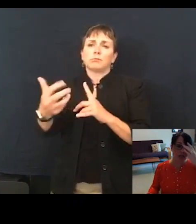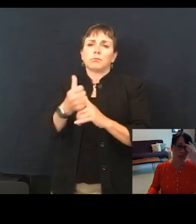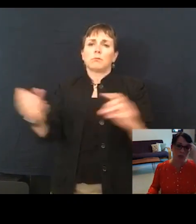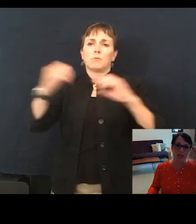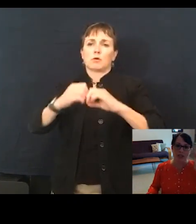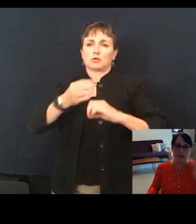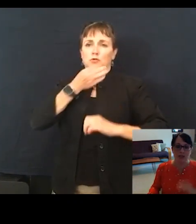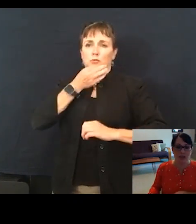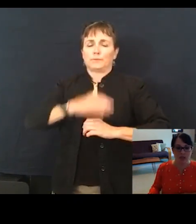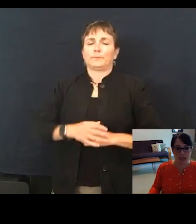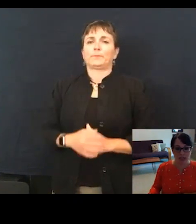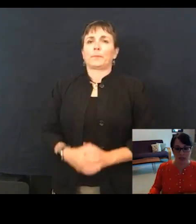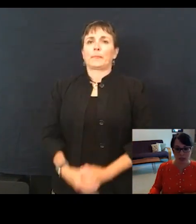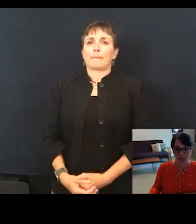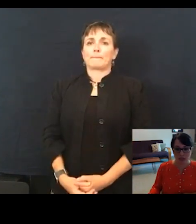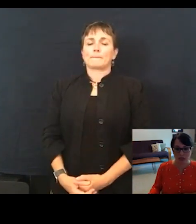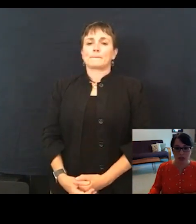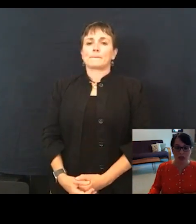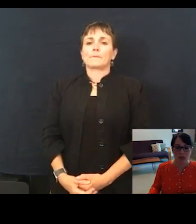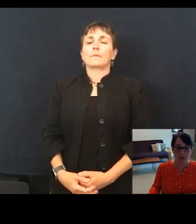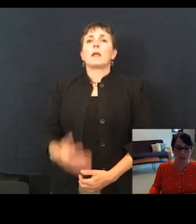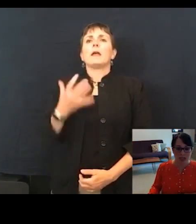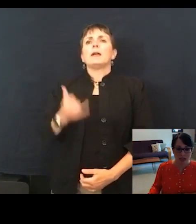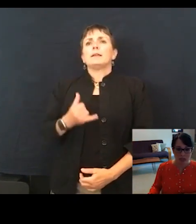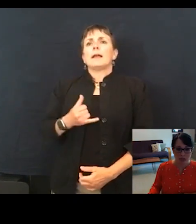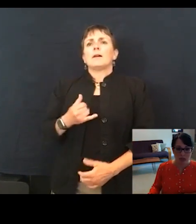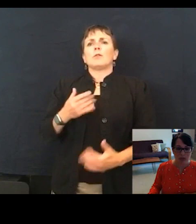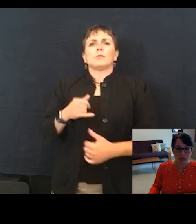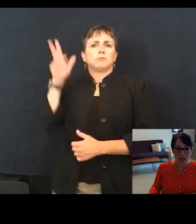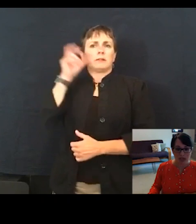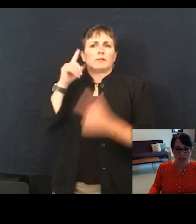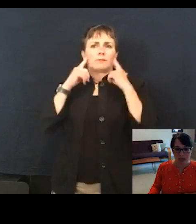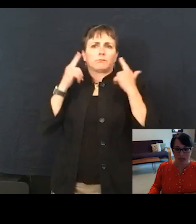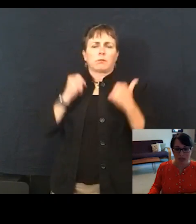So why is hearing affected first? Well, it seems to be that myosin 7A is